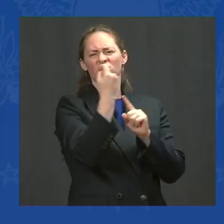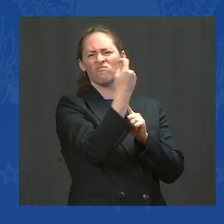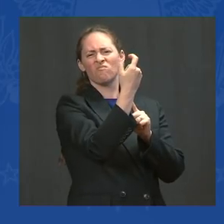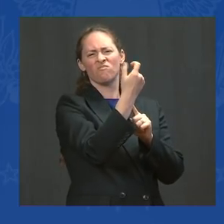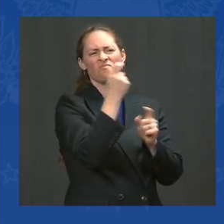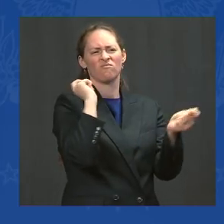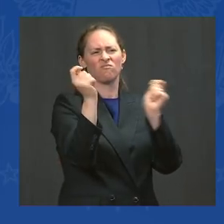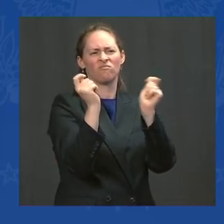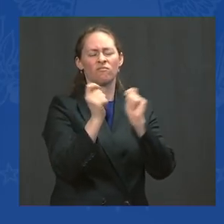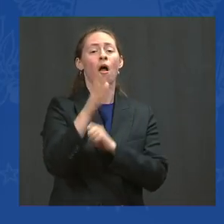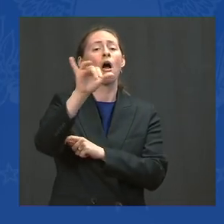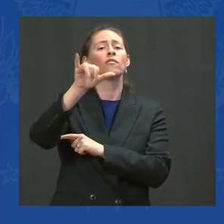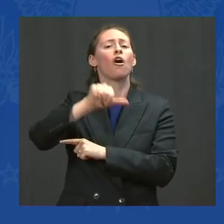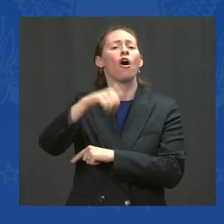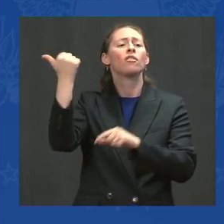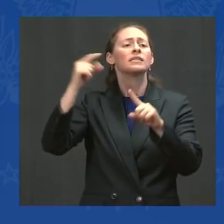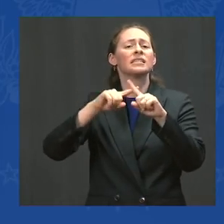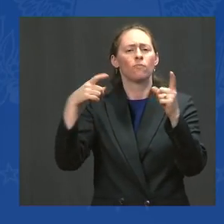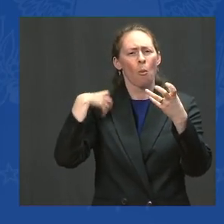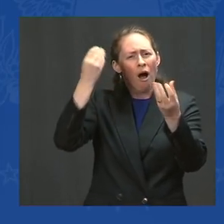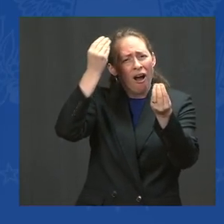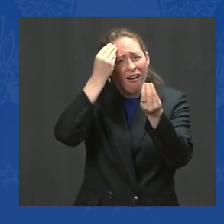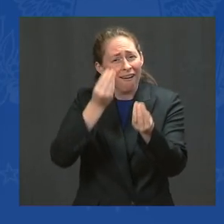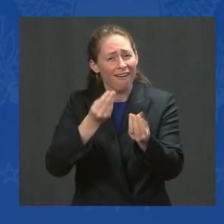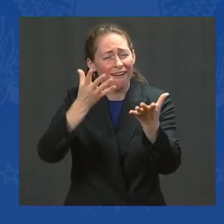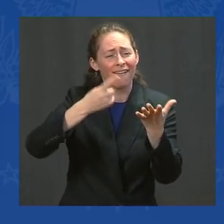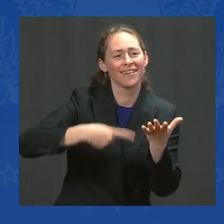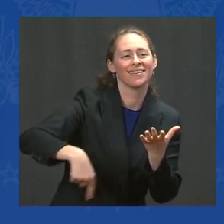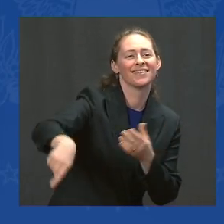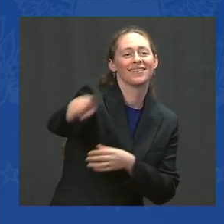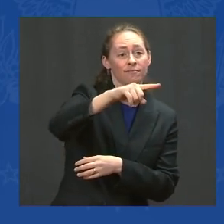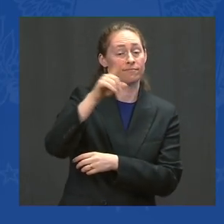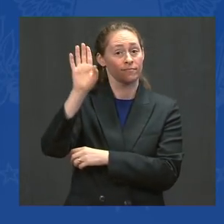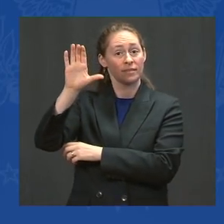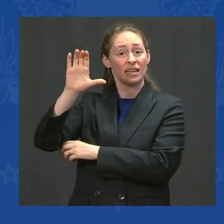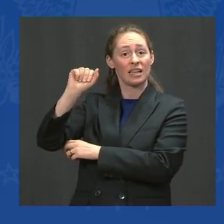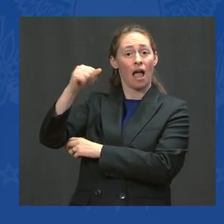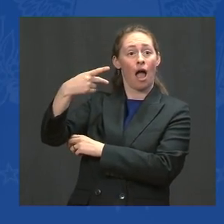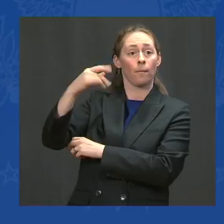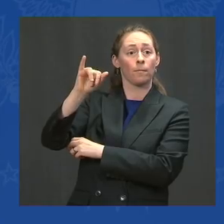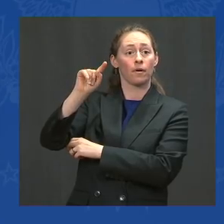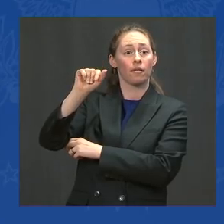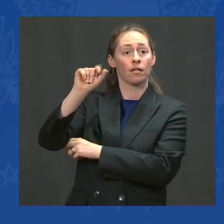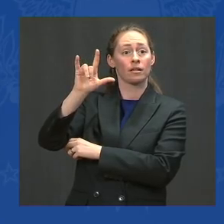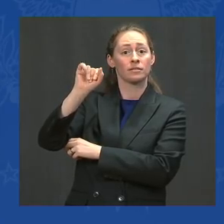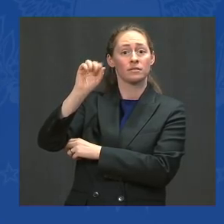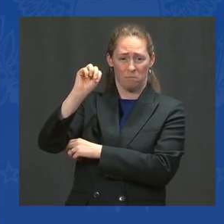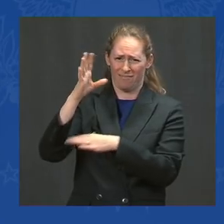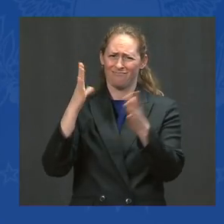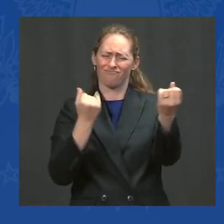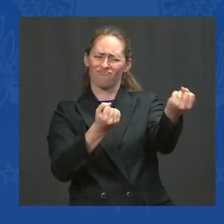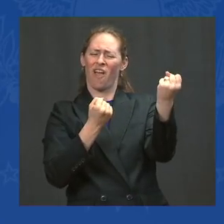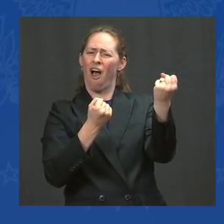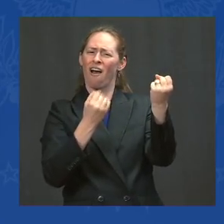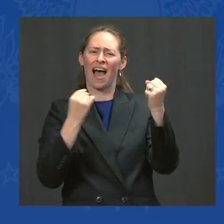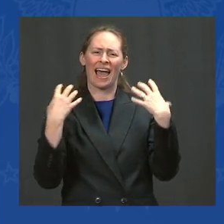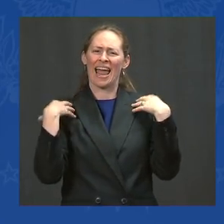Folks, it turns out capitalism is alive and very well. We're making serious progress to ensure that it works